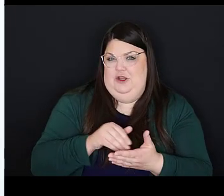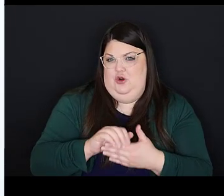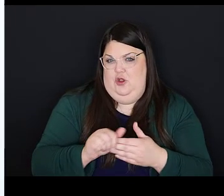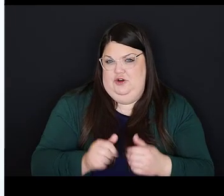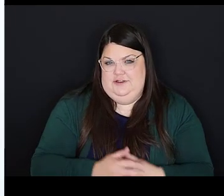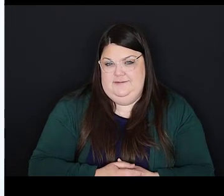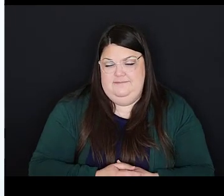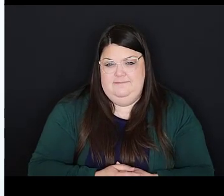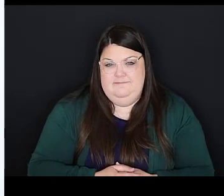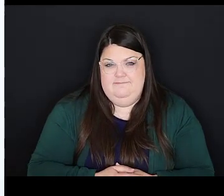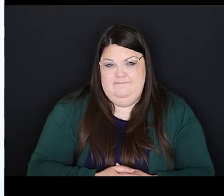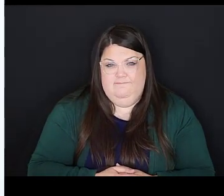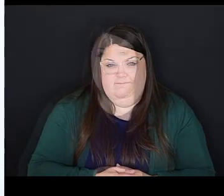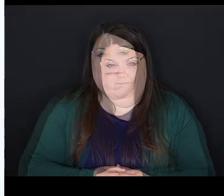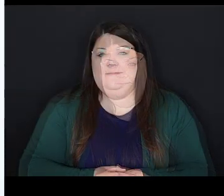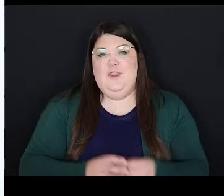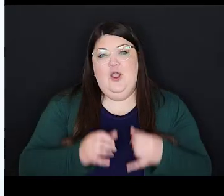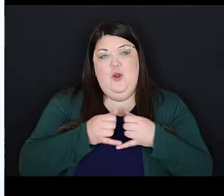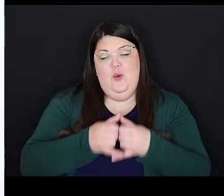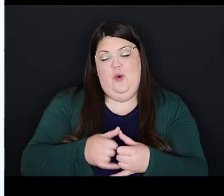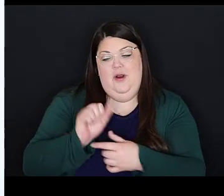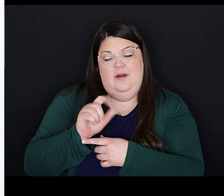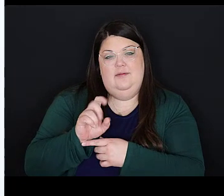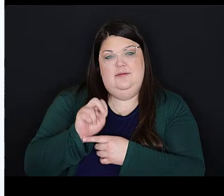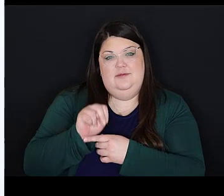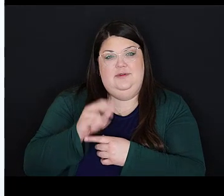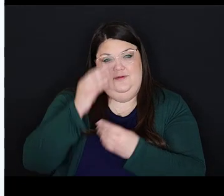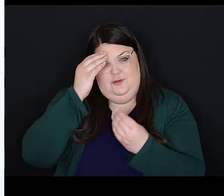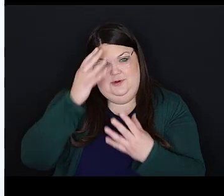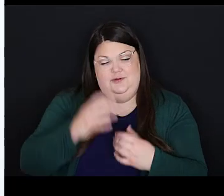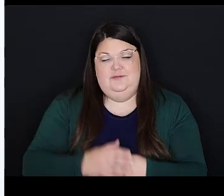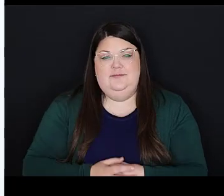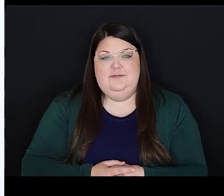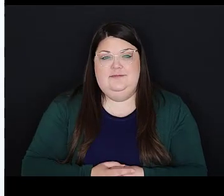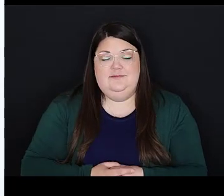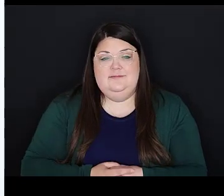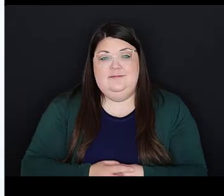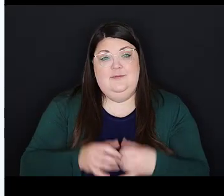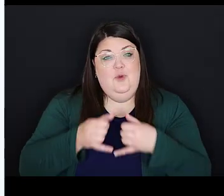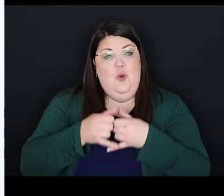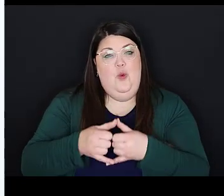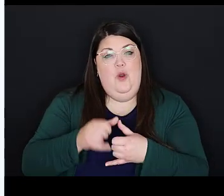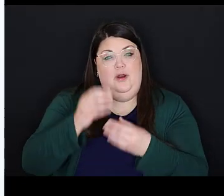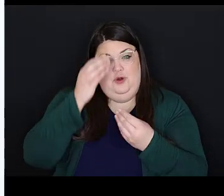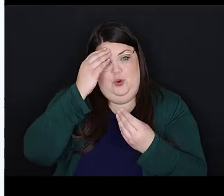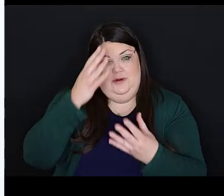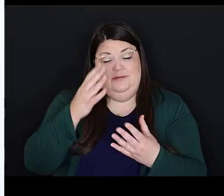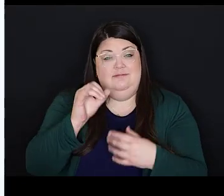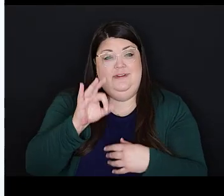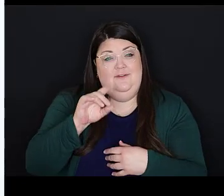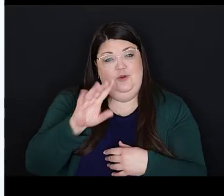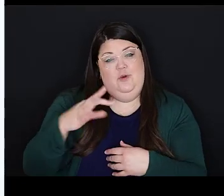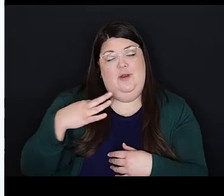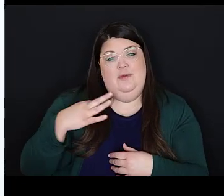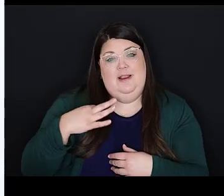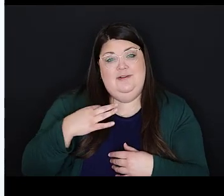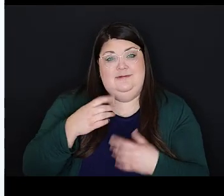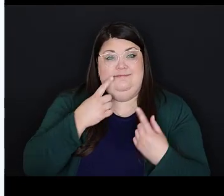Award Administration Information. Award Notices—If your application is successful,